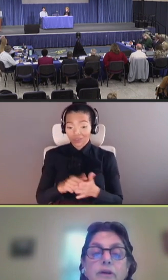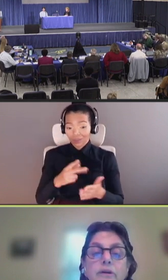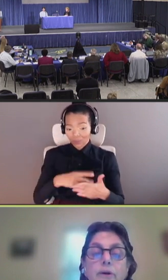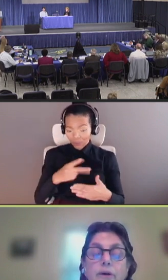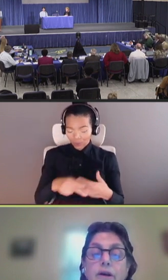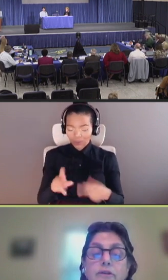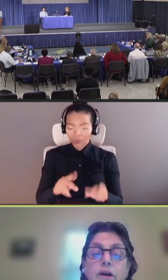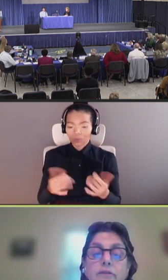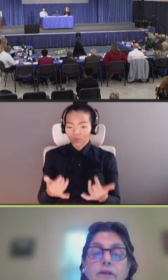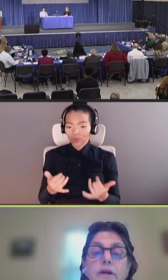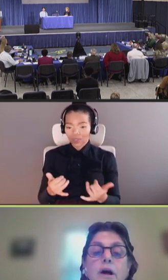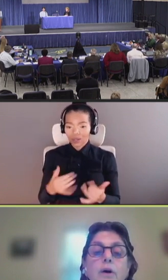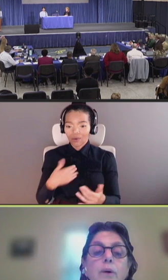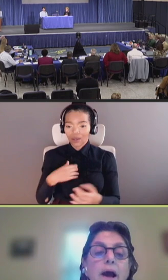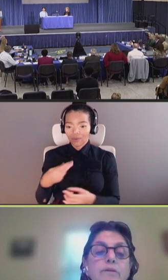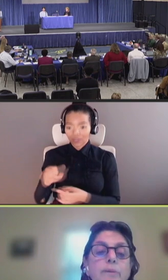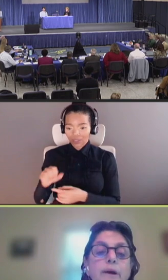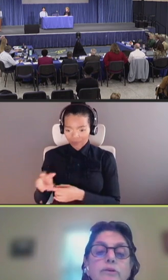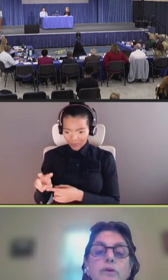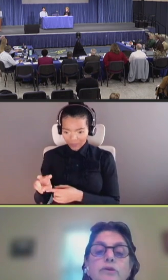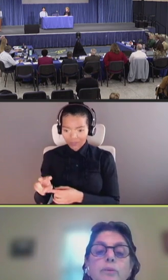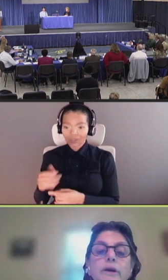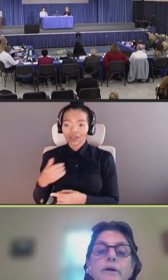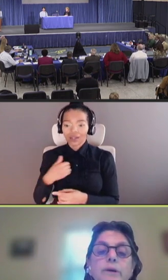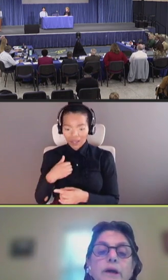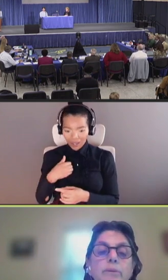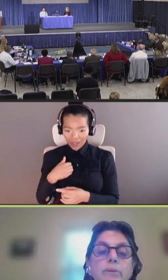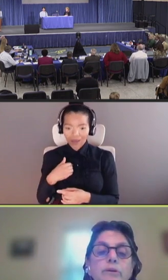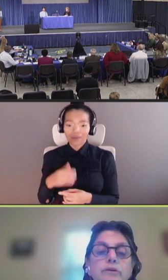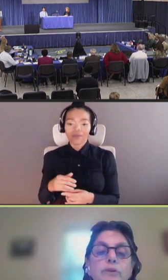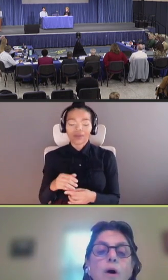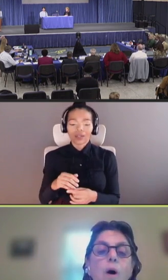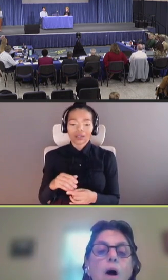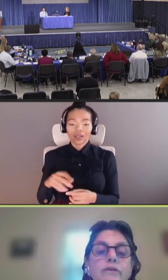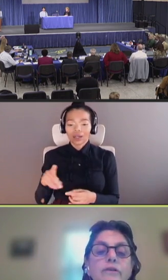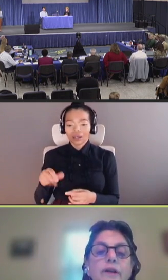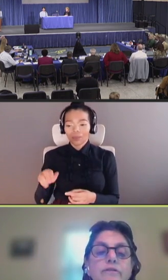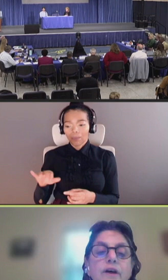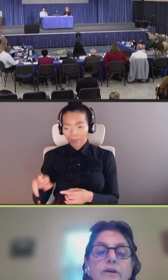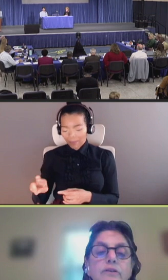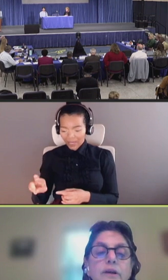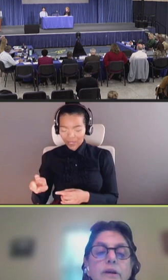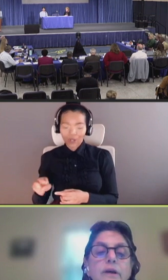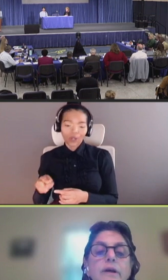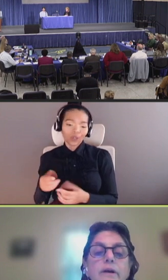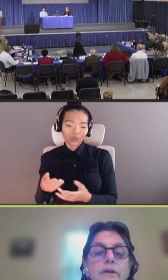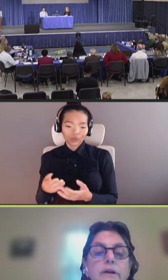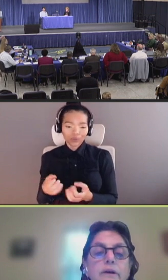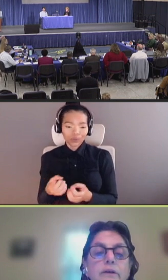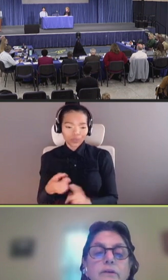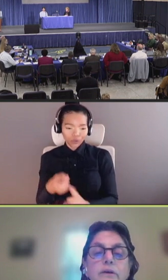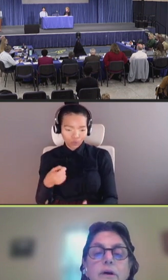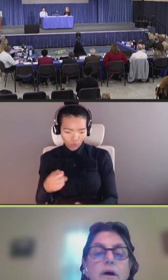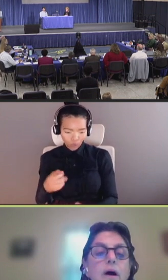who have HIV, have a payer source, and we can be able to offer that vaccine in our clinics.